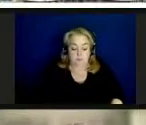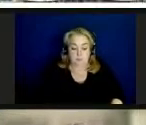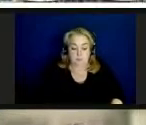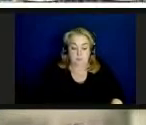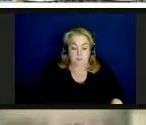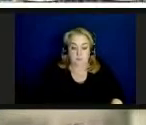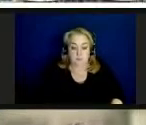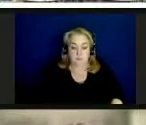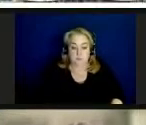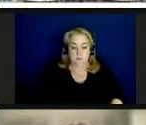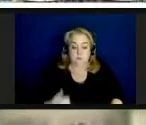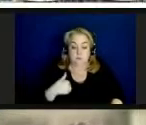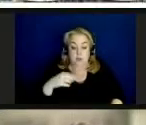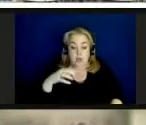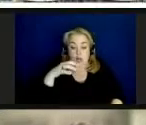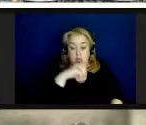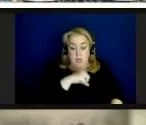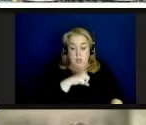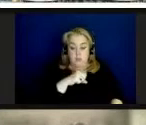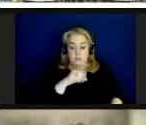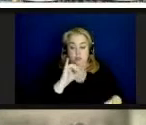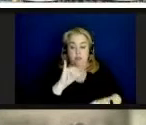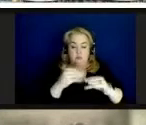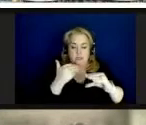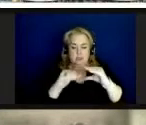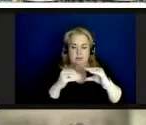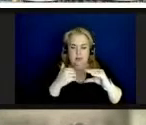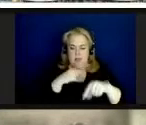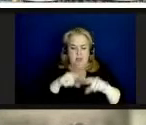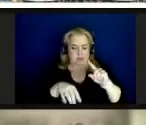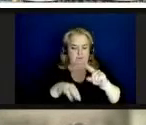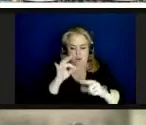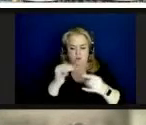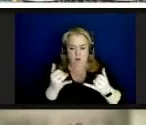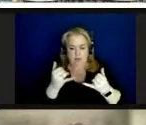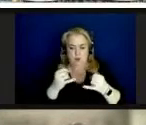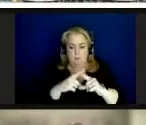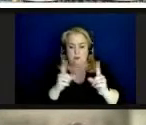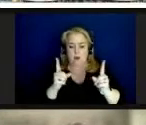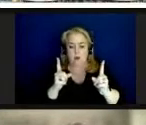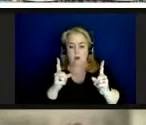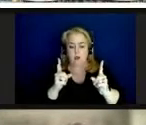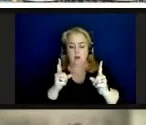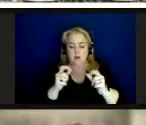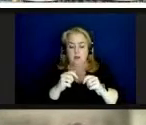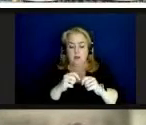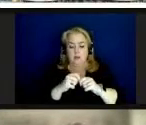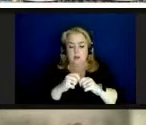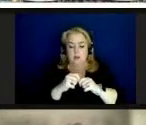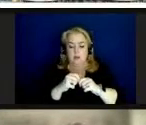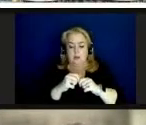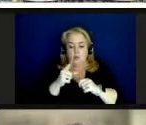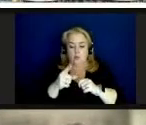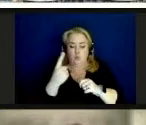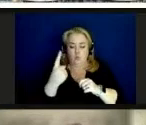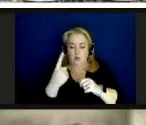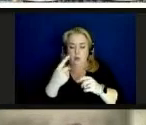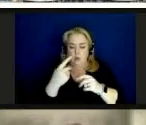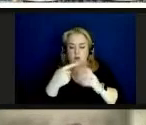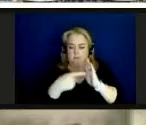THAT'S THE PERCE.